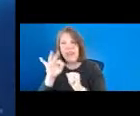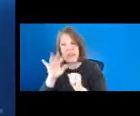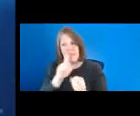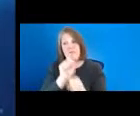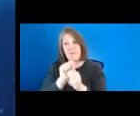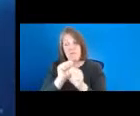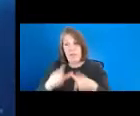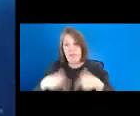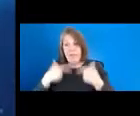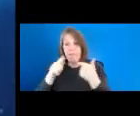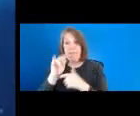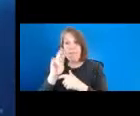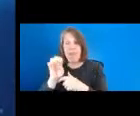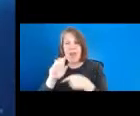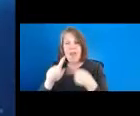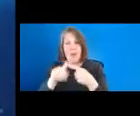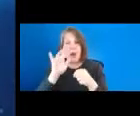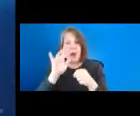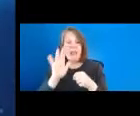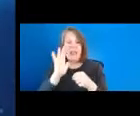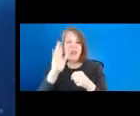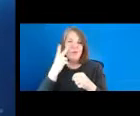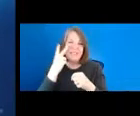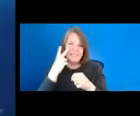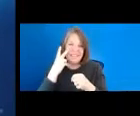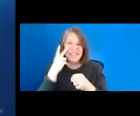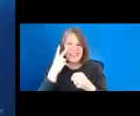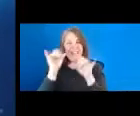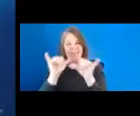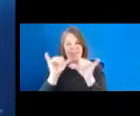you would see the traditional chat boxes with a list